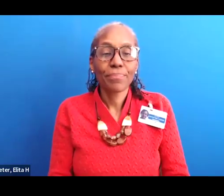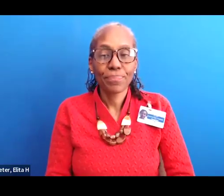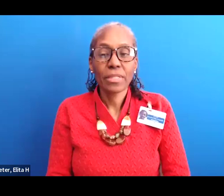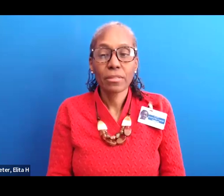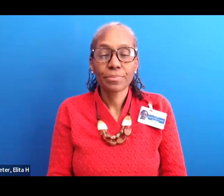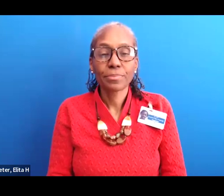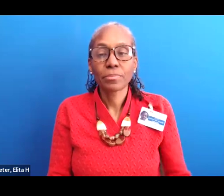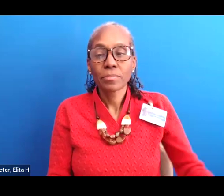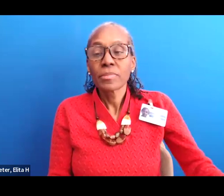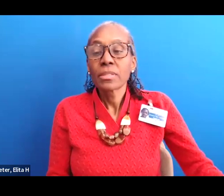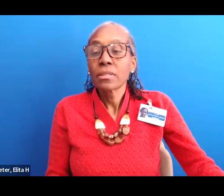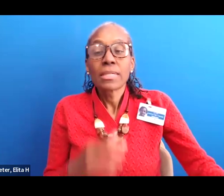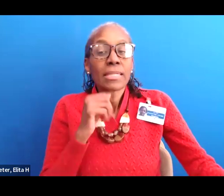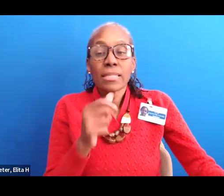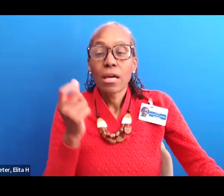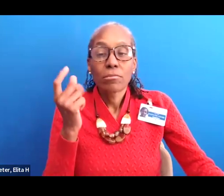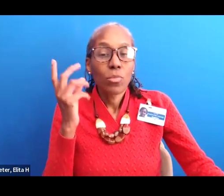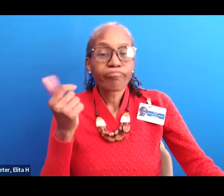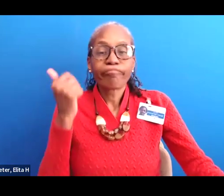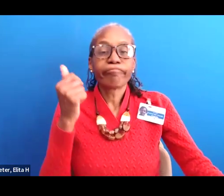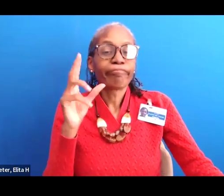It just doesn't come automatically, though, it's